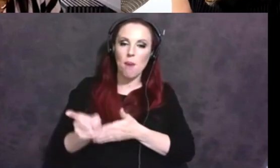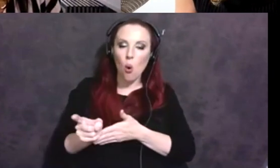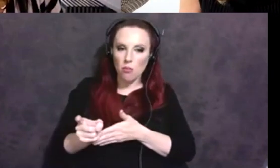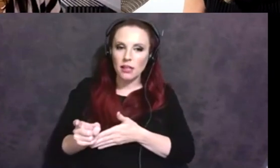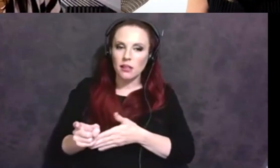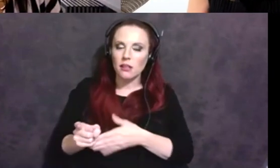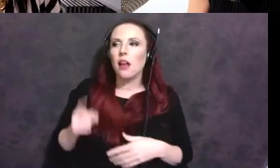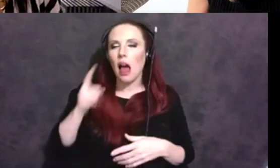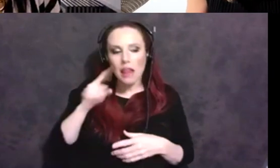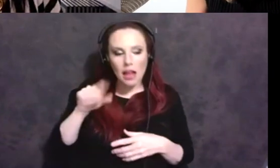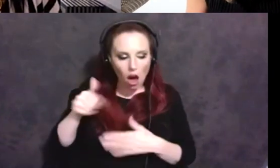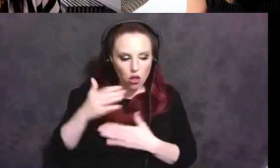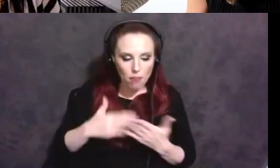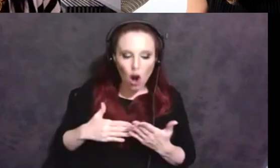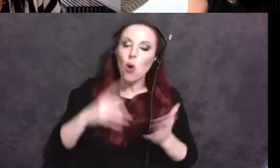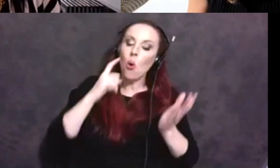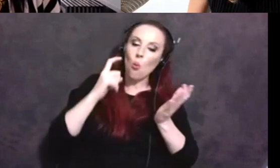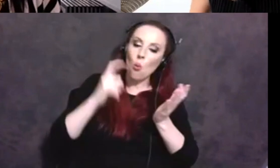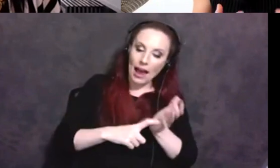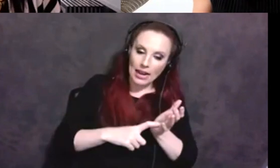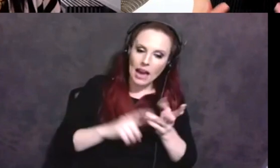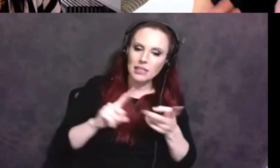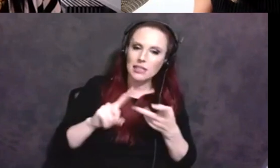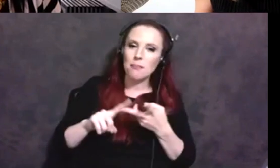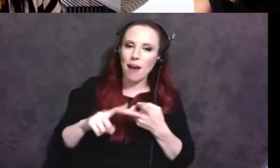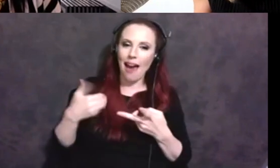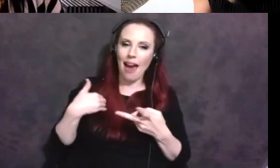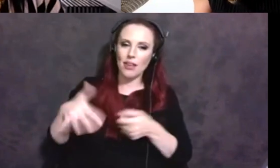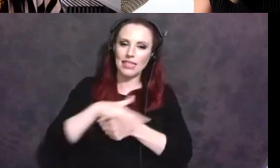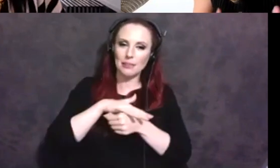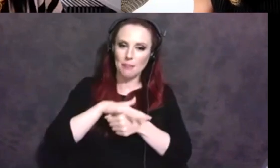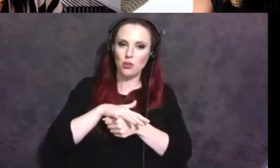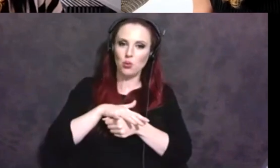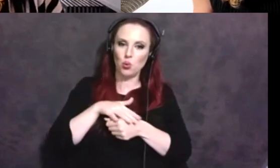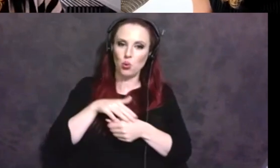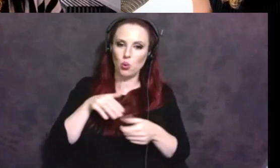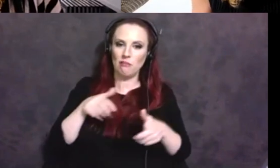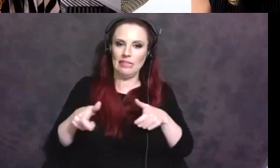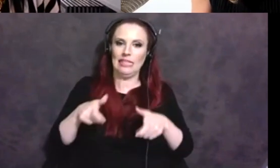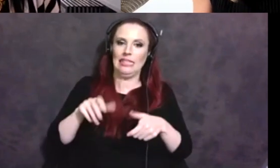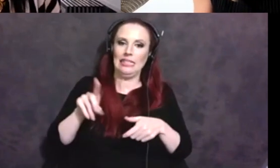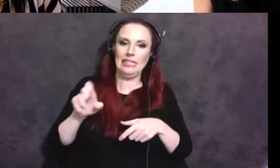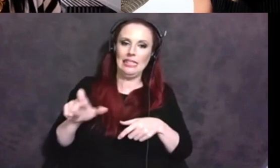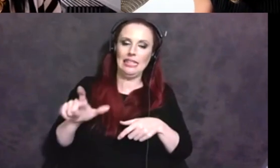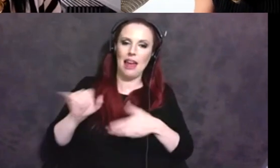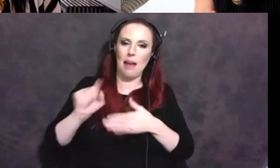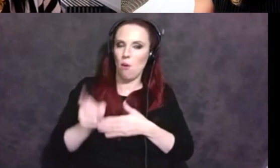How do we best release the emotions that we can't recognize in the moment and I think